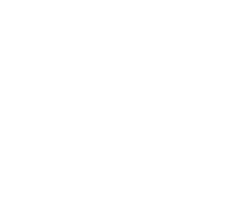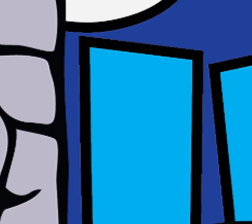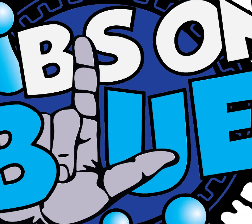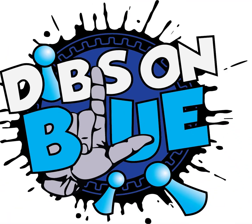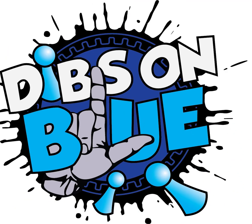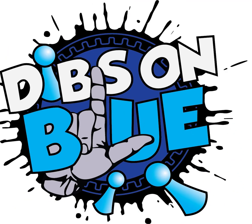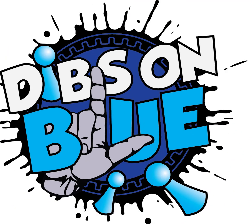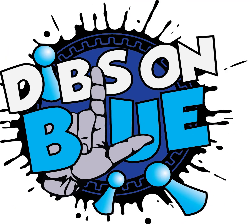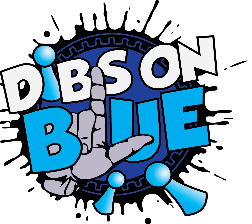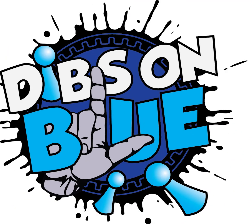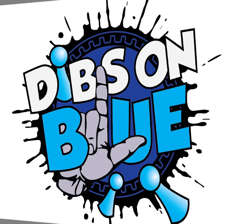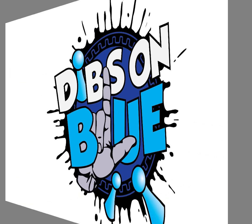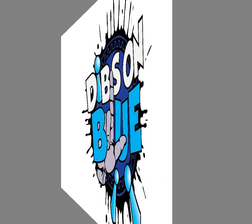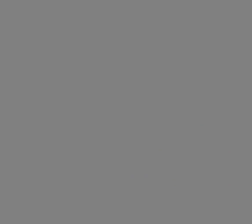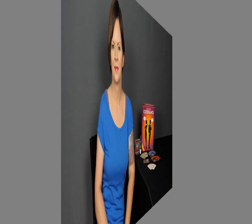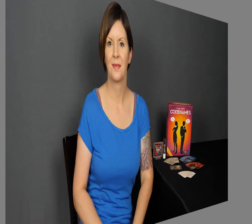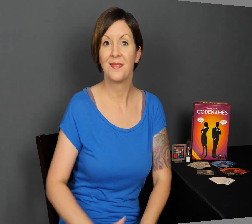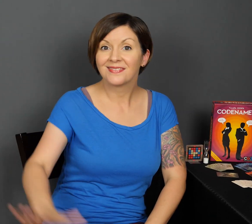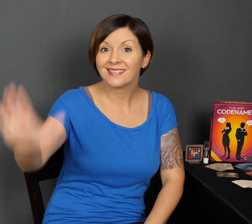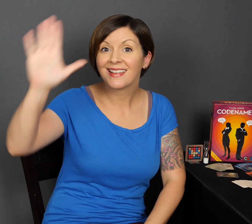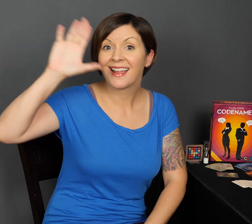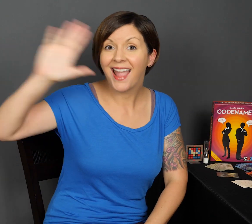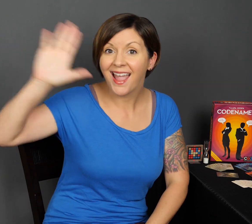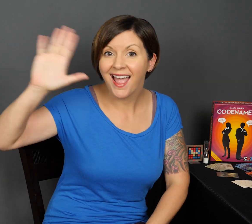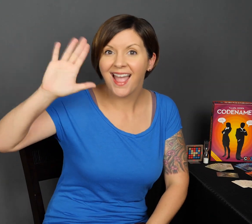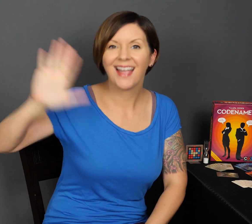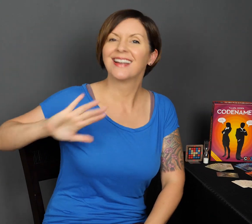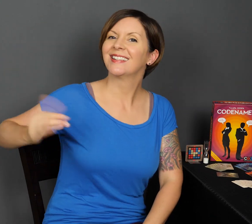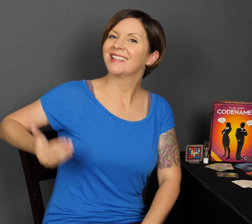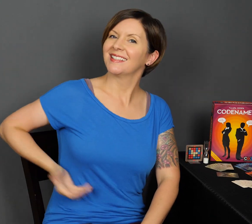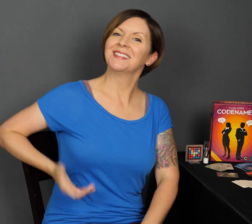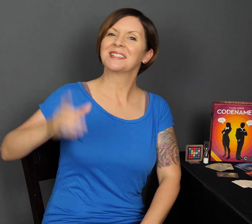Hello!